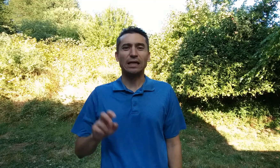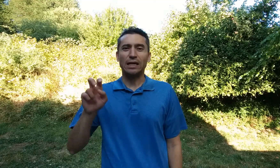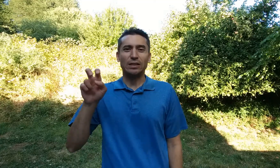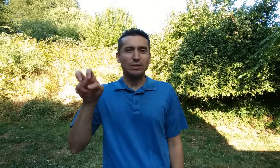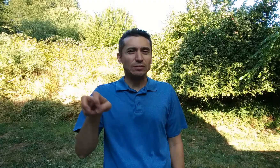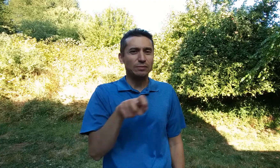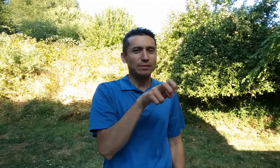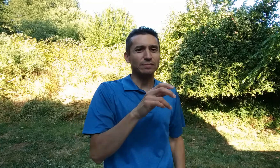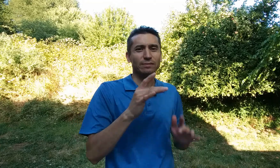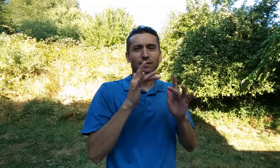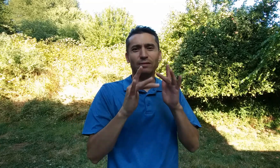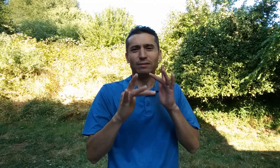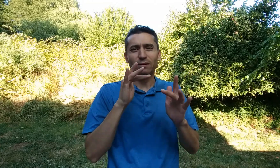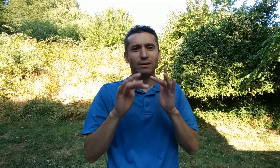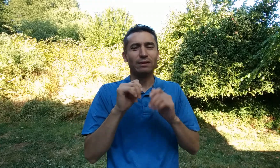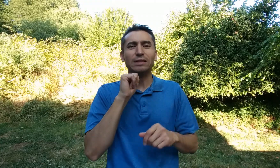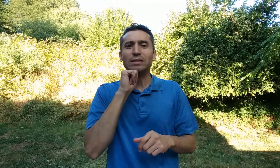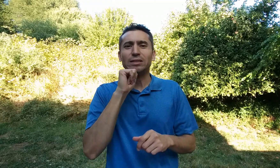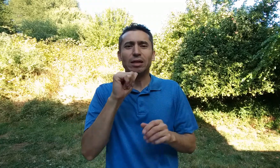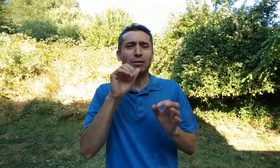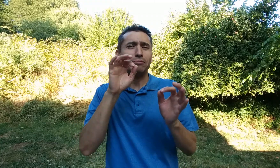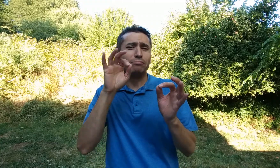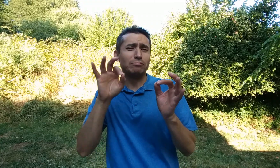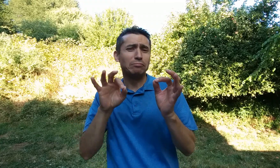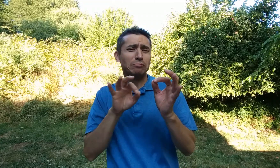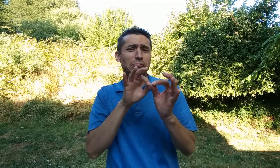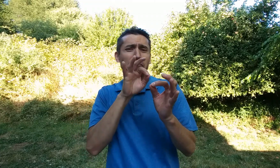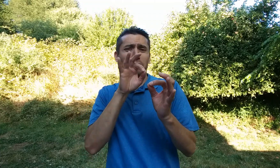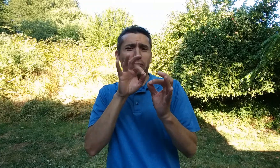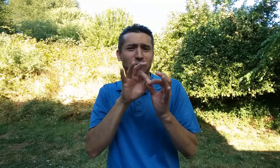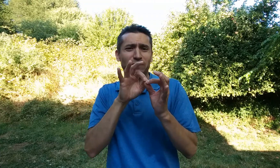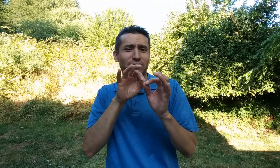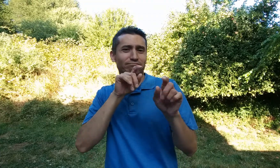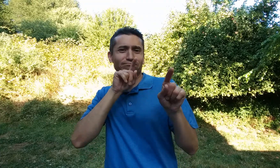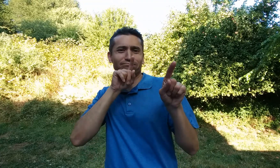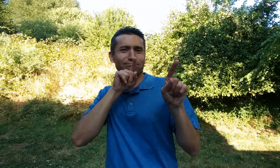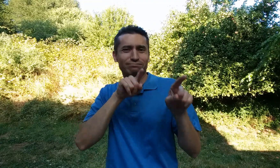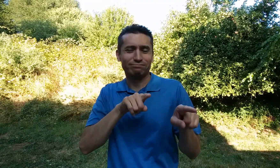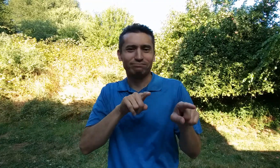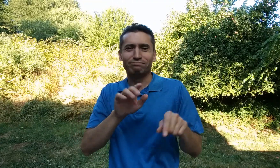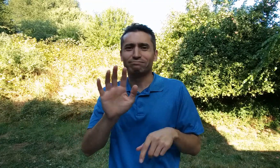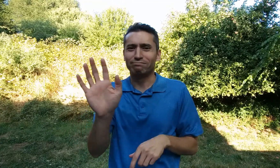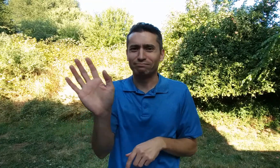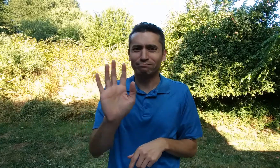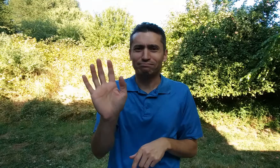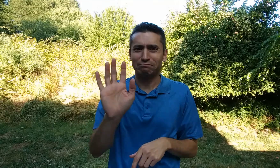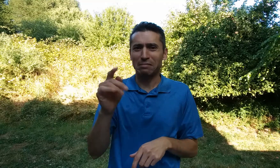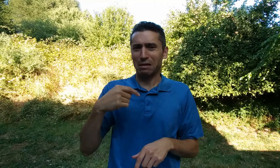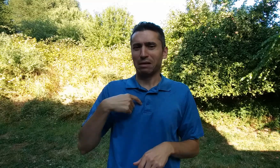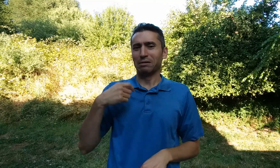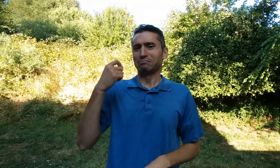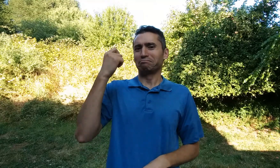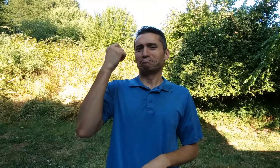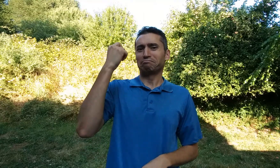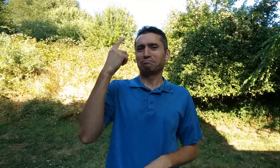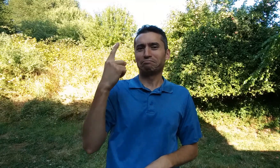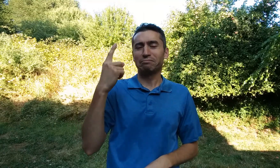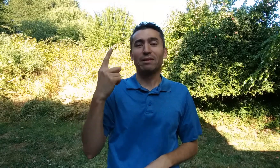I understand holding classes online is not a perfect solution.